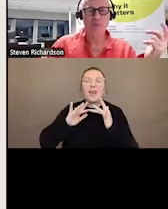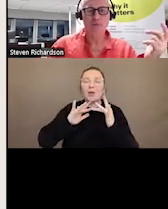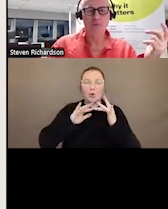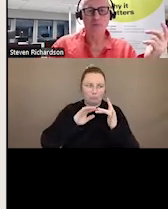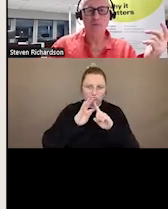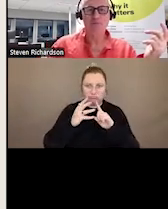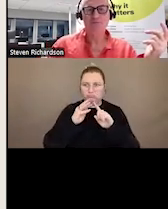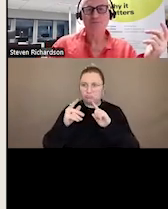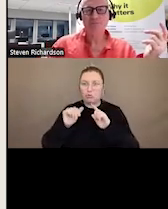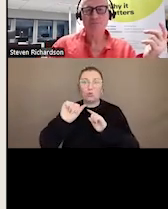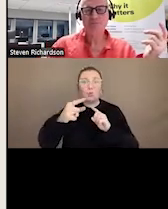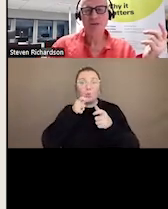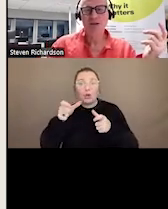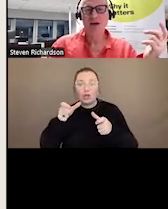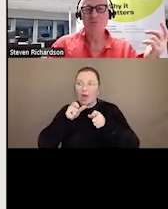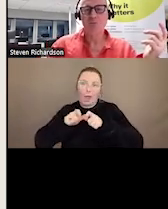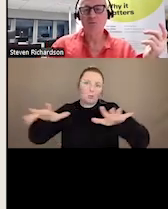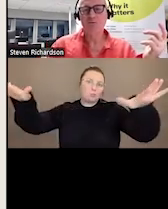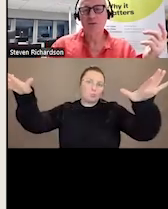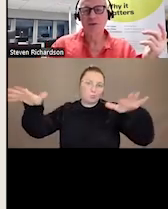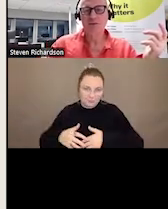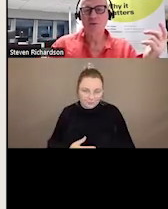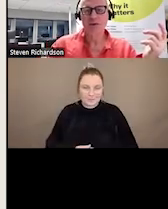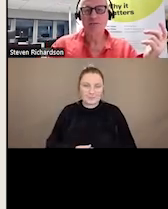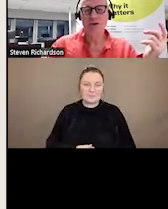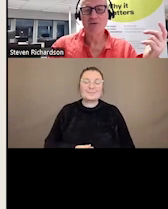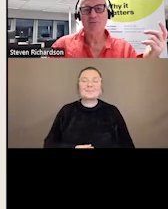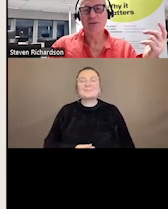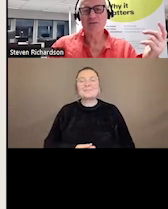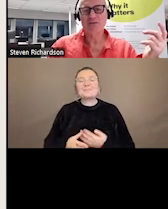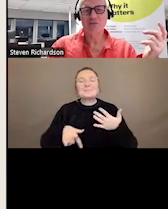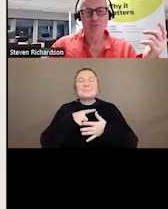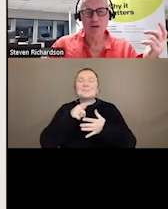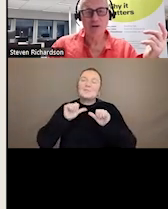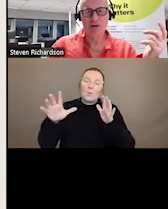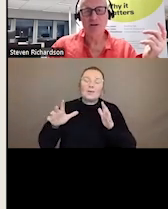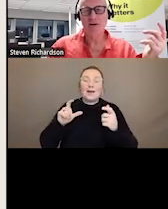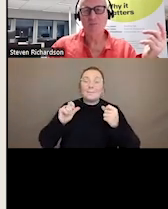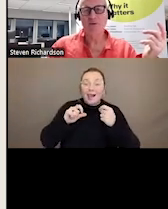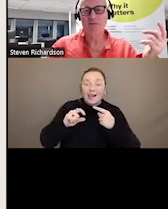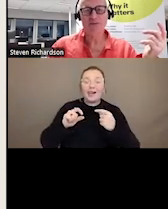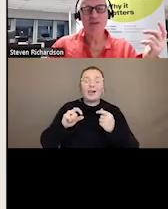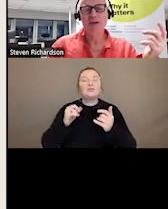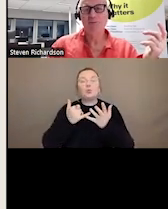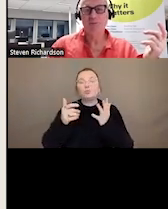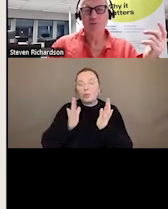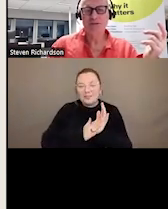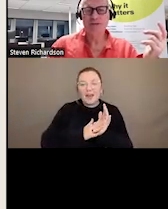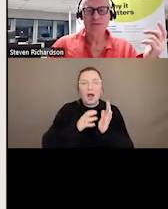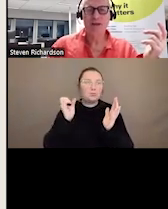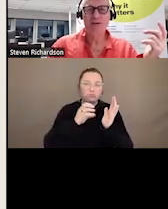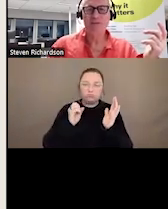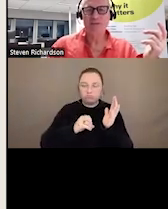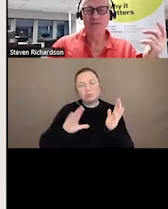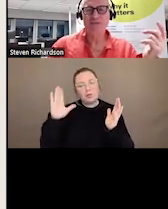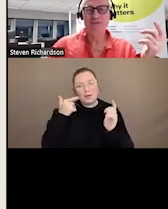spread the word. And of course, emails and social media posts, we have already discussed that. These